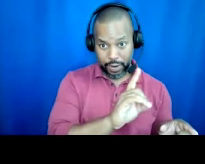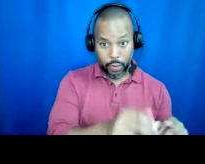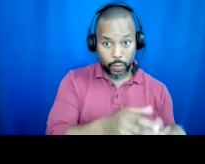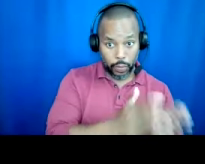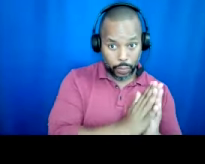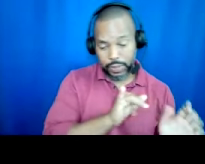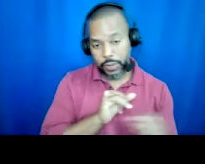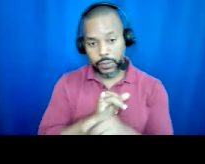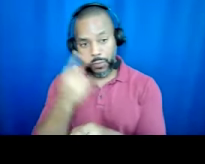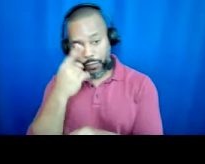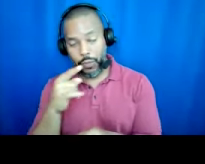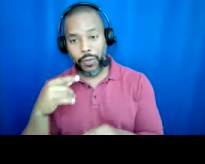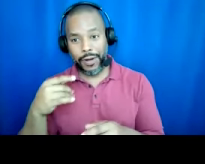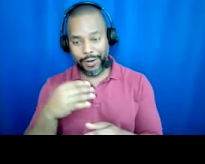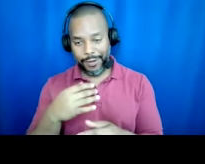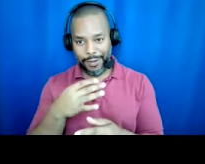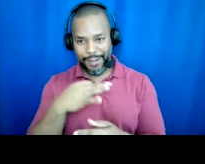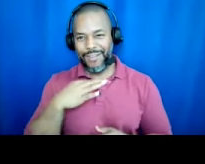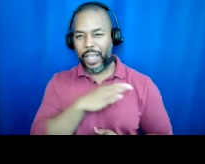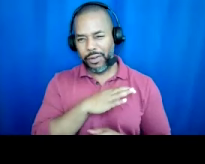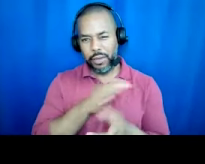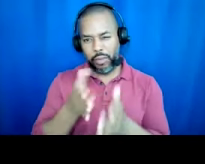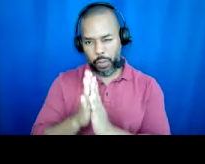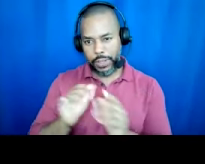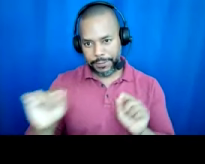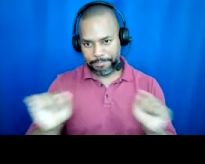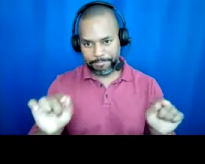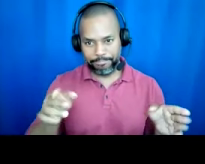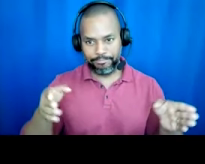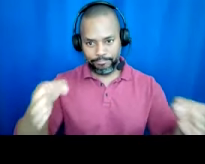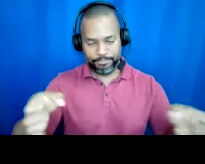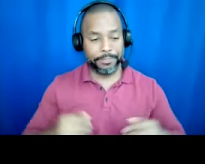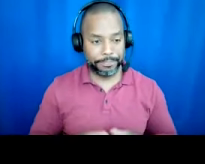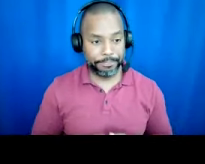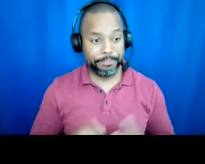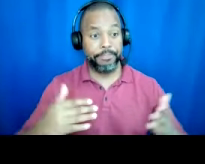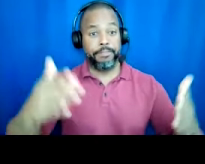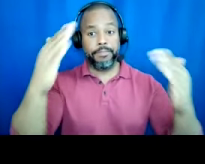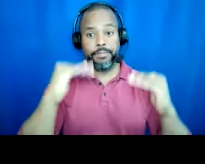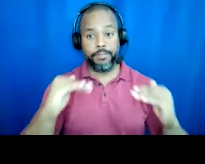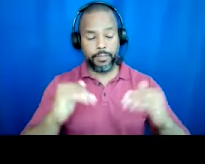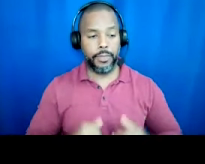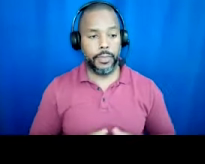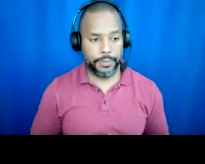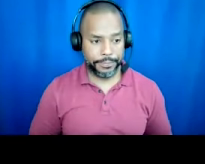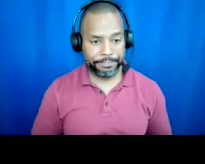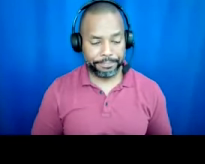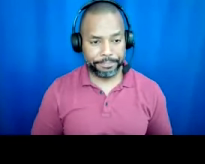Daniel. All right. So, this kind of breaks it down in a different model,